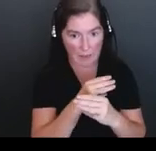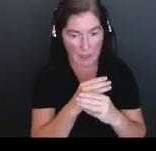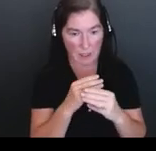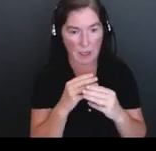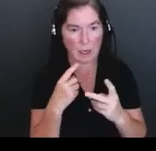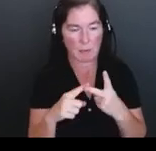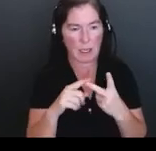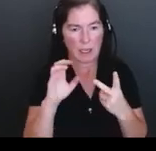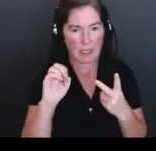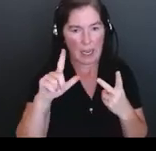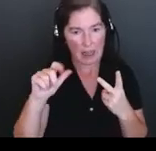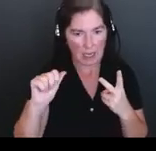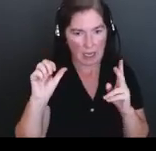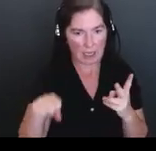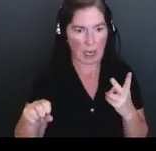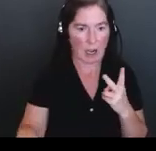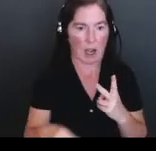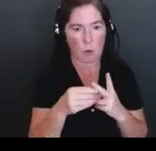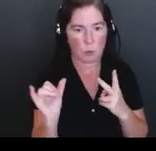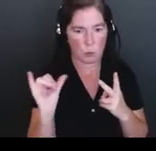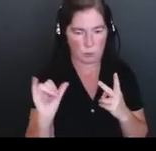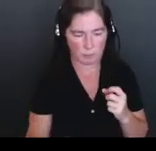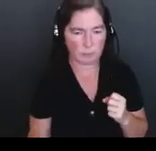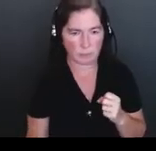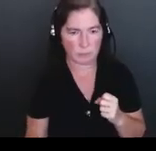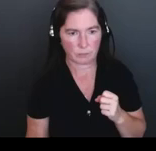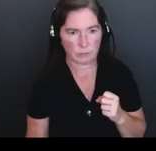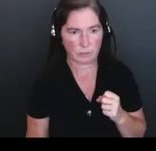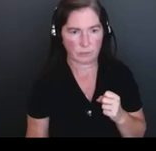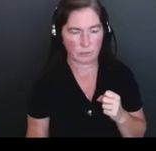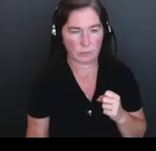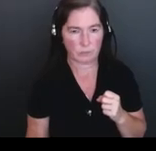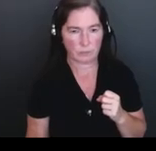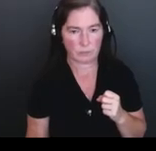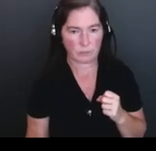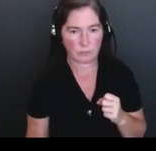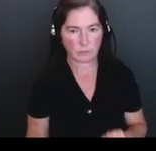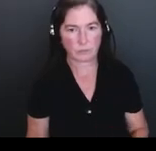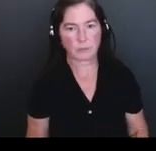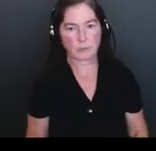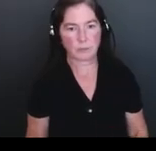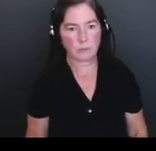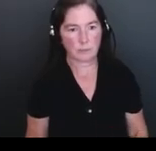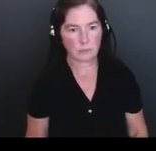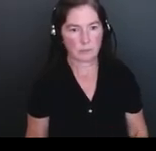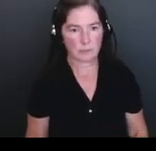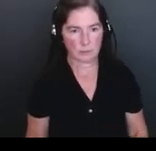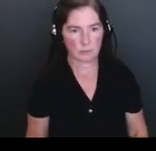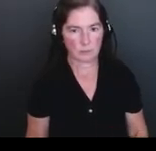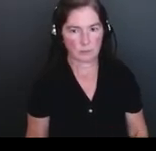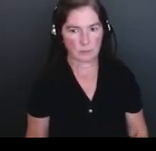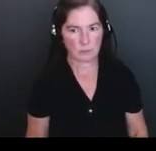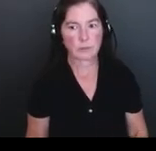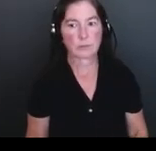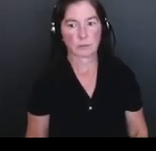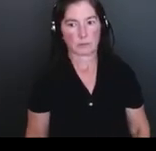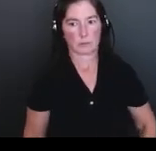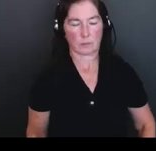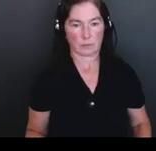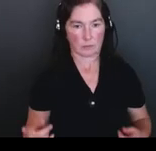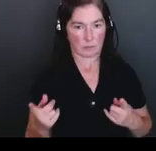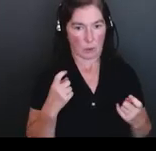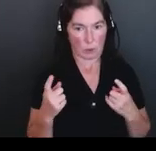If you attach, the attach is also creating the rubric that is now saved within your teams. Every time you go to make an assignment, if I go to add a rubric. That now I've already had that math